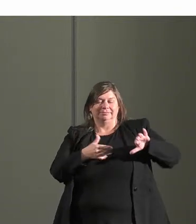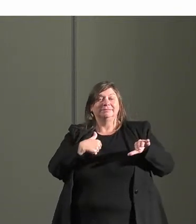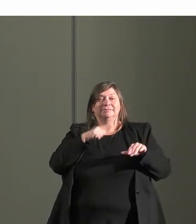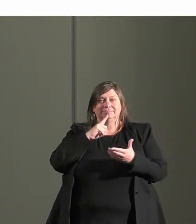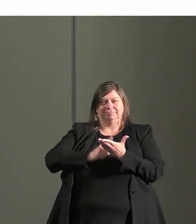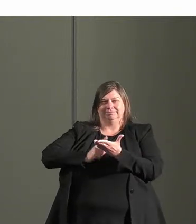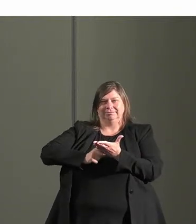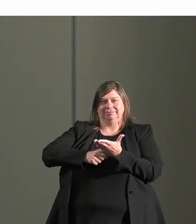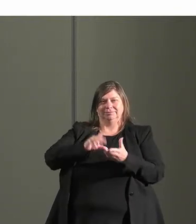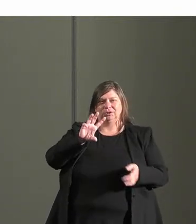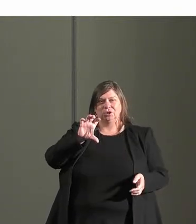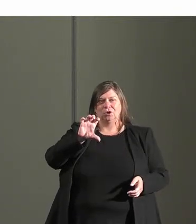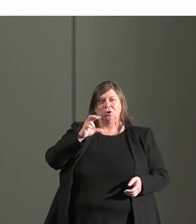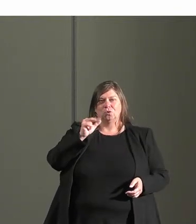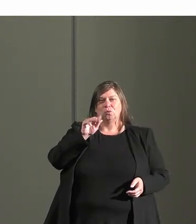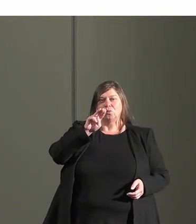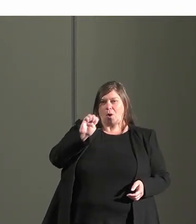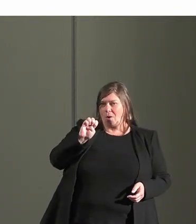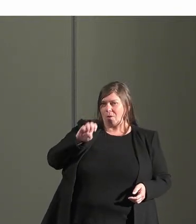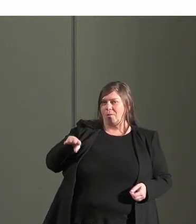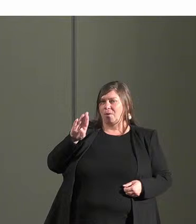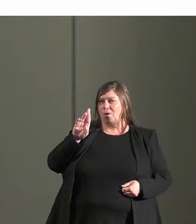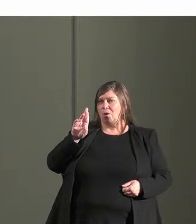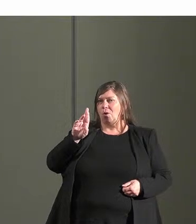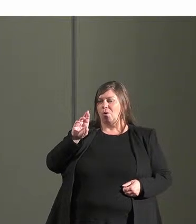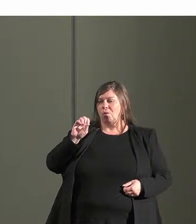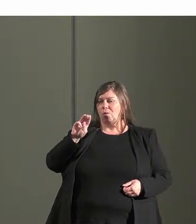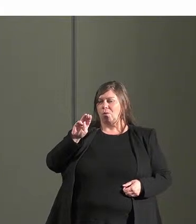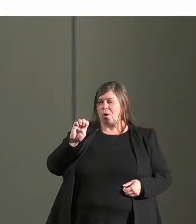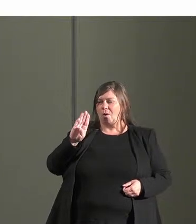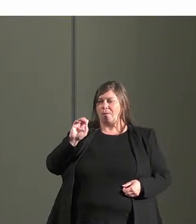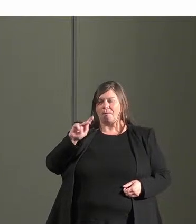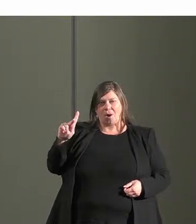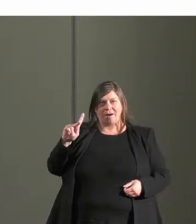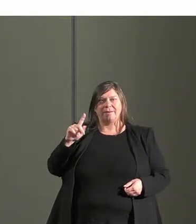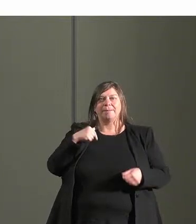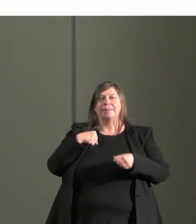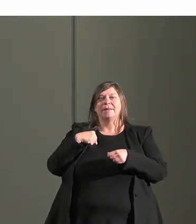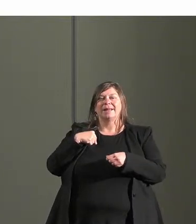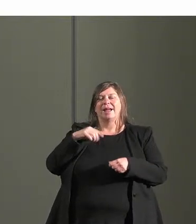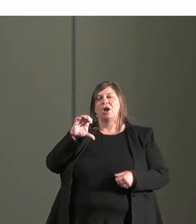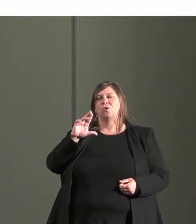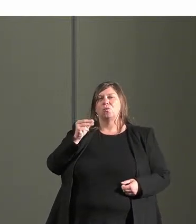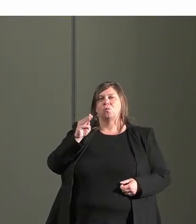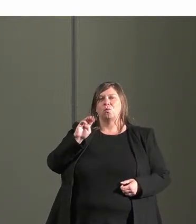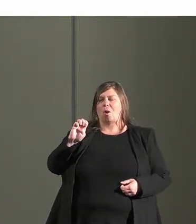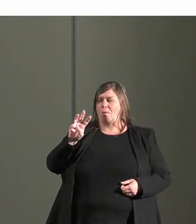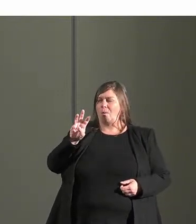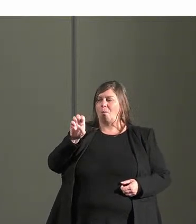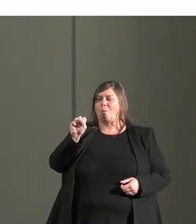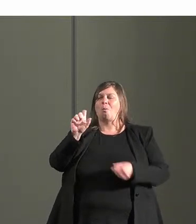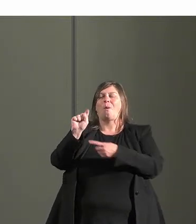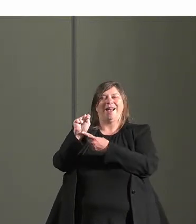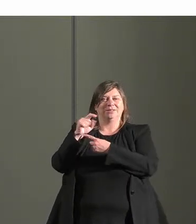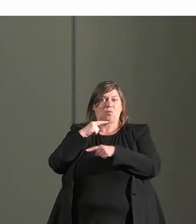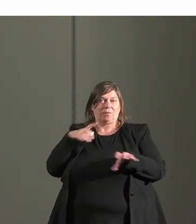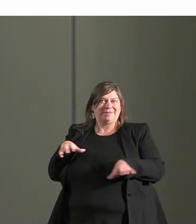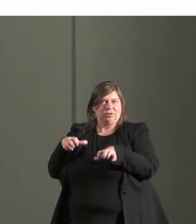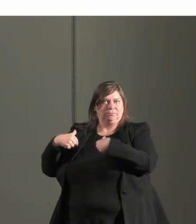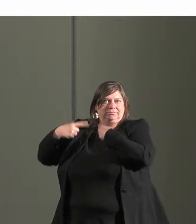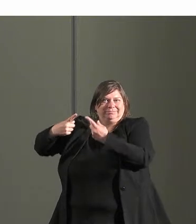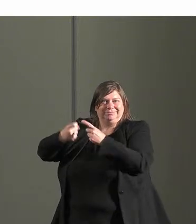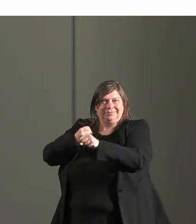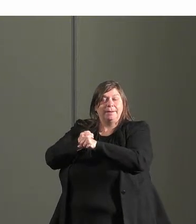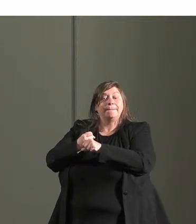Pixel. I will talk about Chrome and Chrome Book.